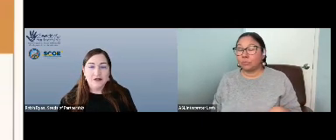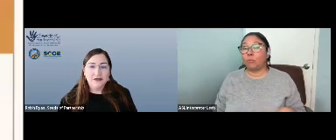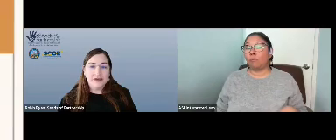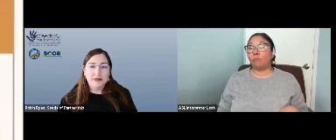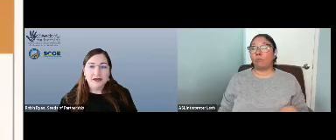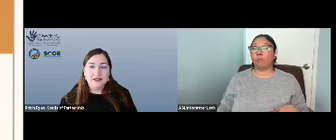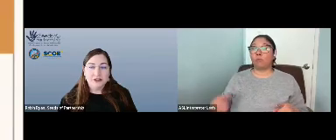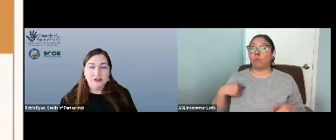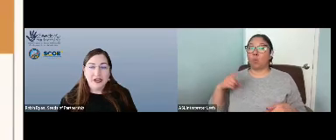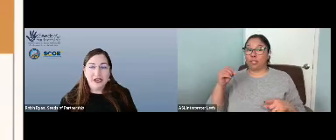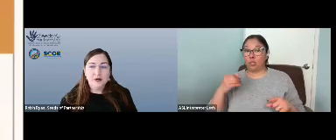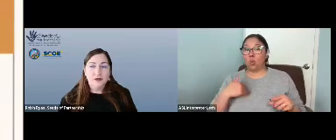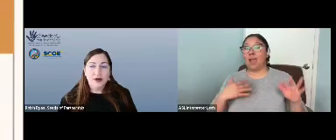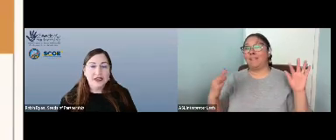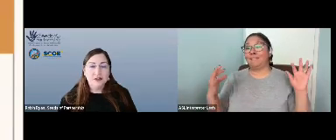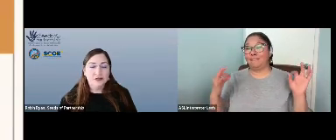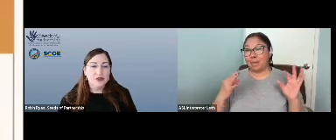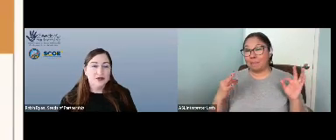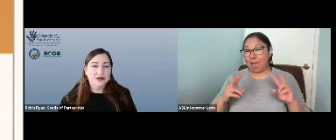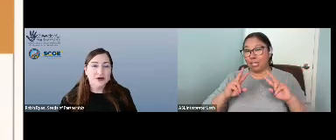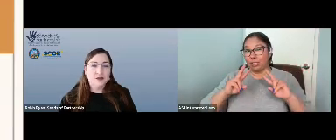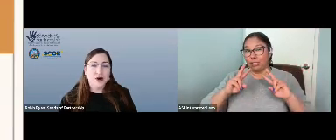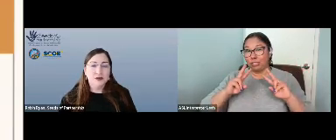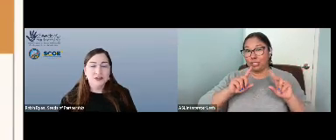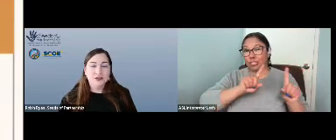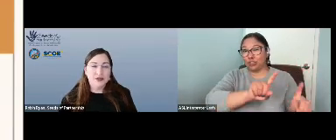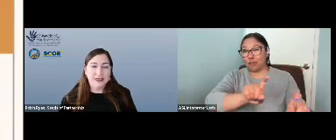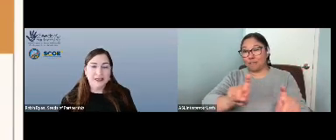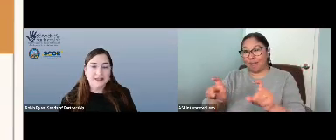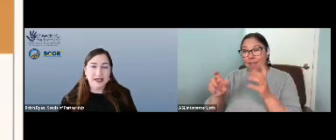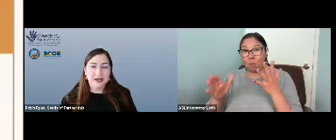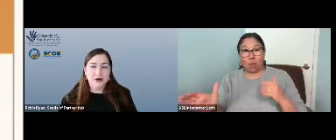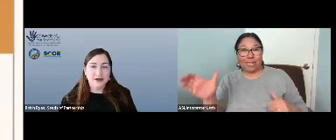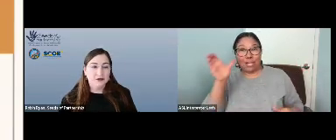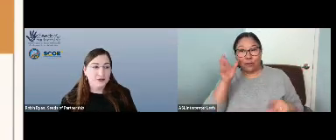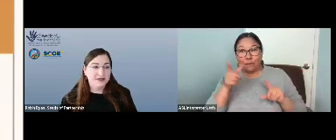we do have a feedback survey and we want to hear from you. So, what was your biggest takeaway